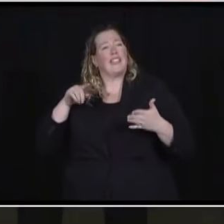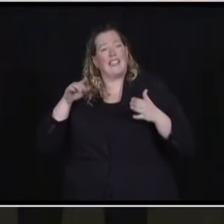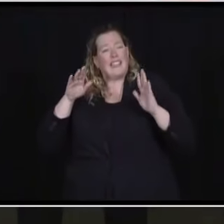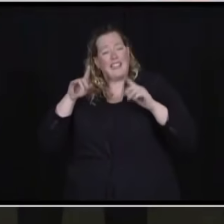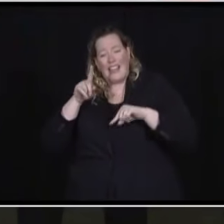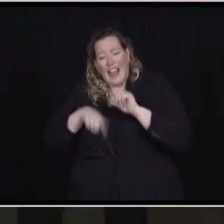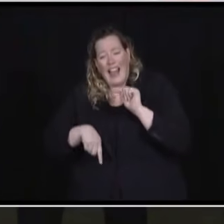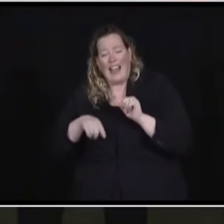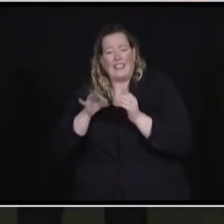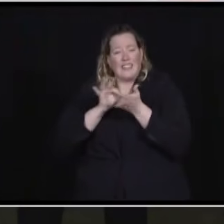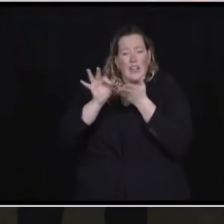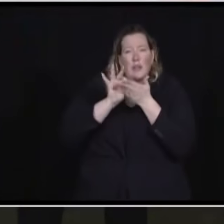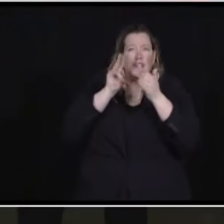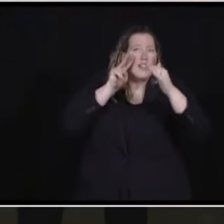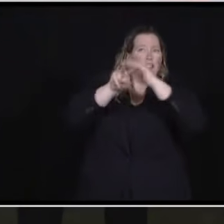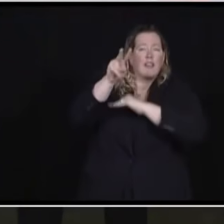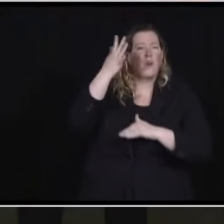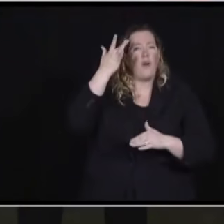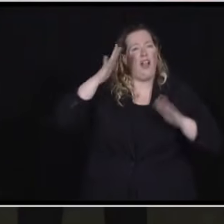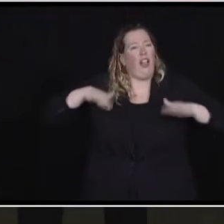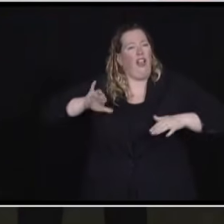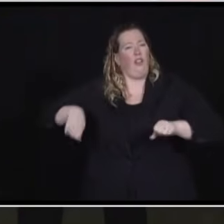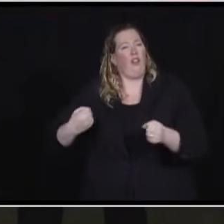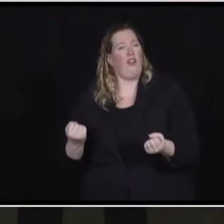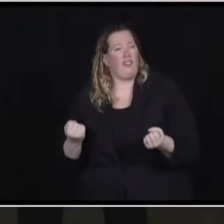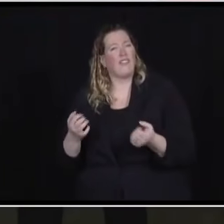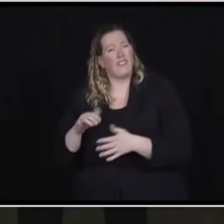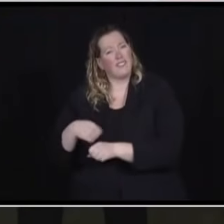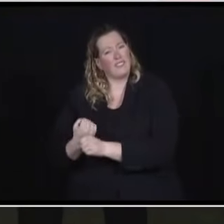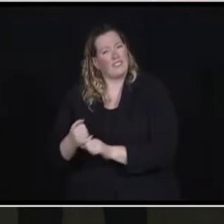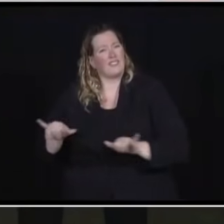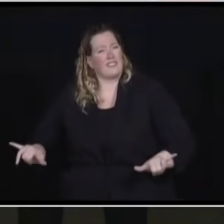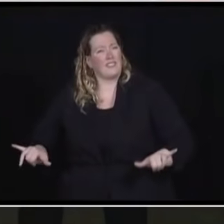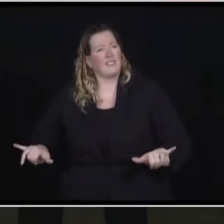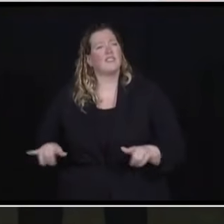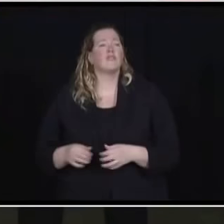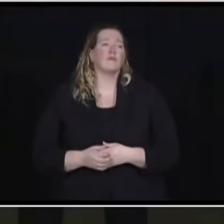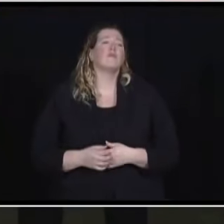working or not. I truly believe it is working because how can